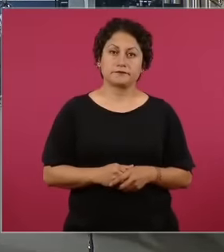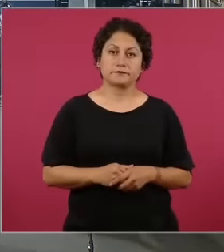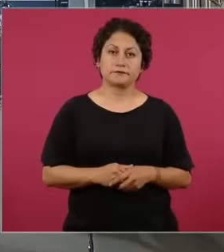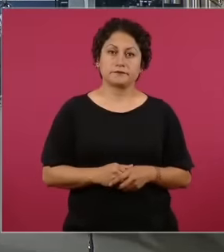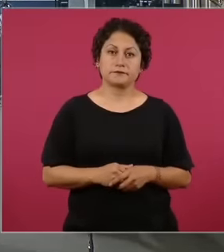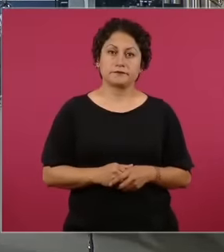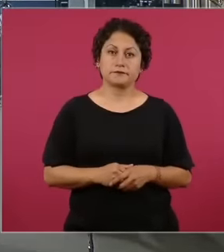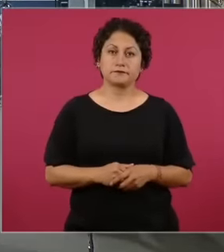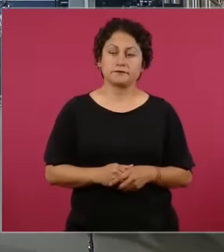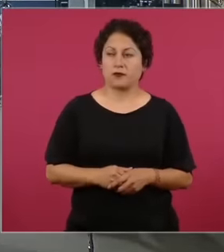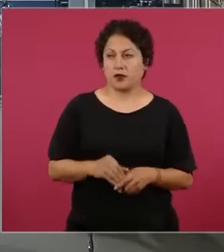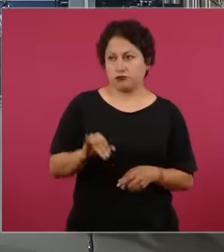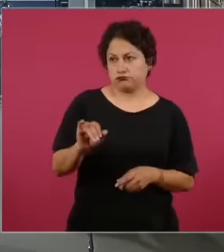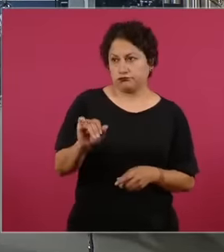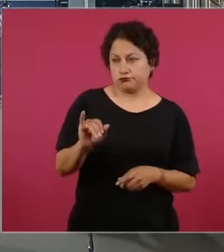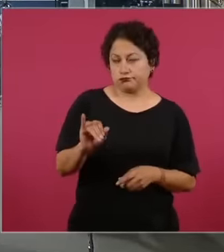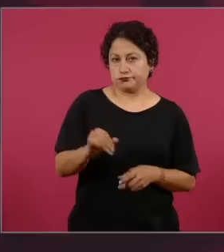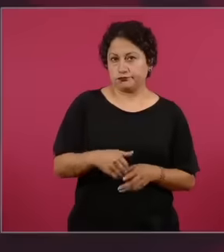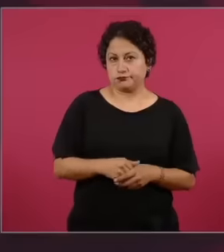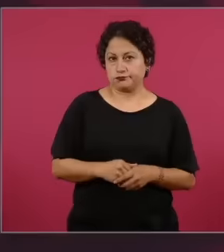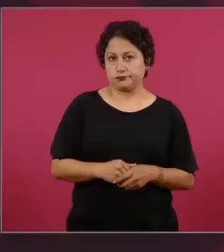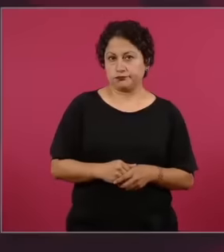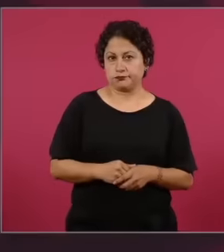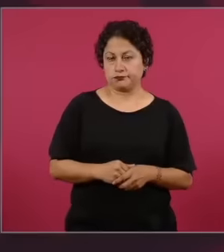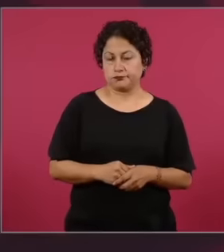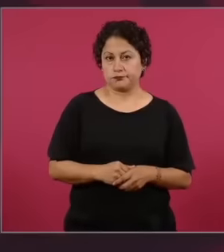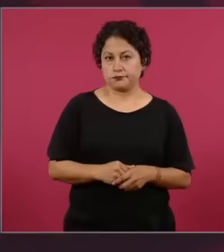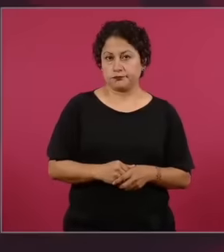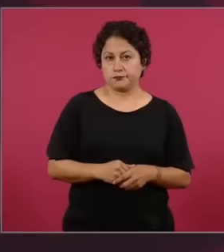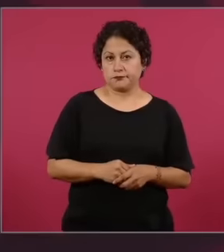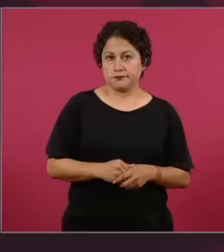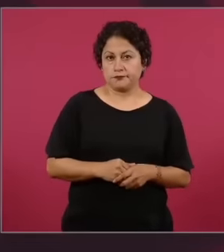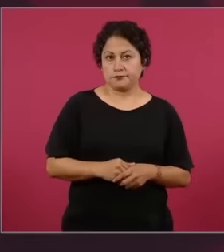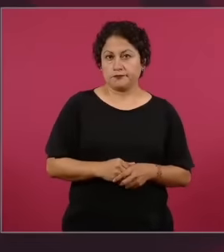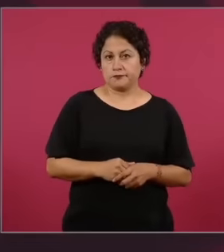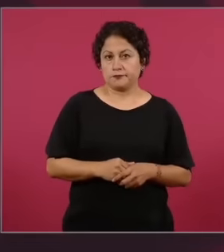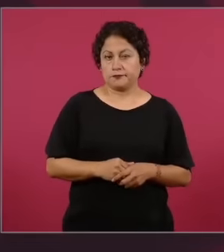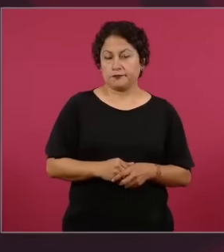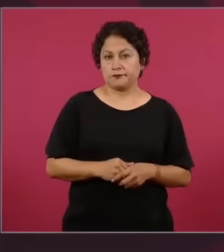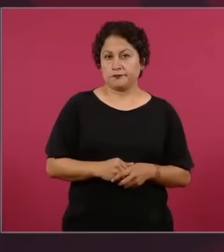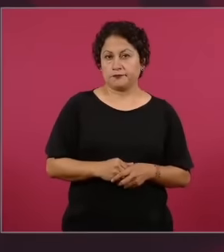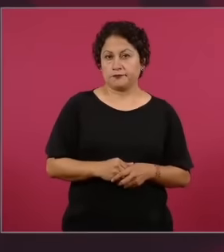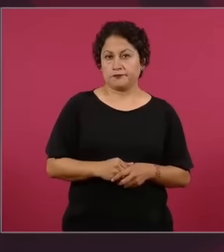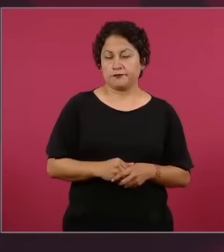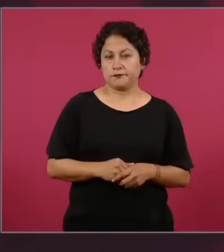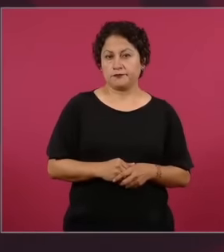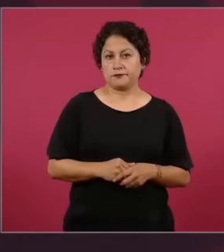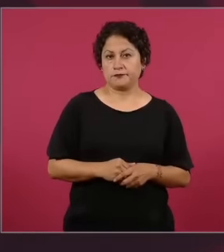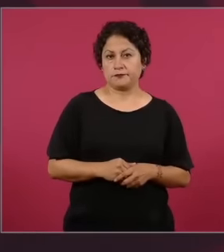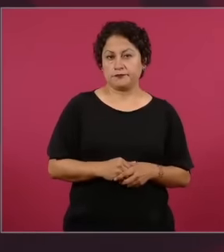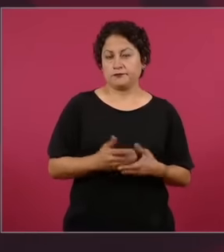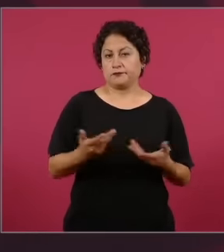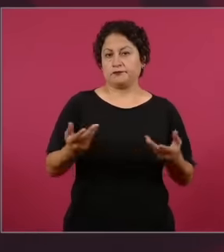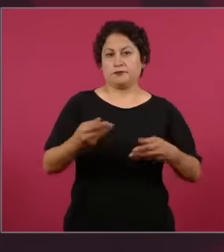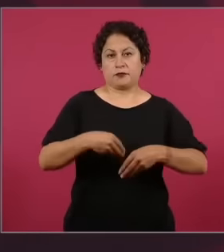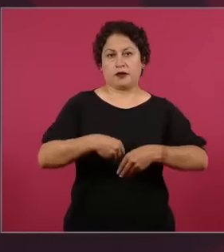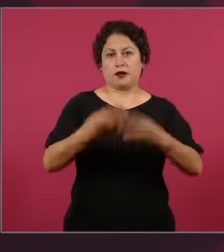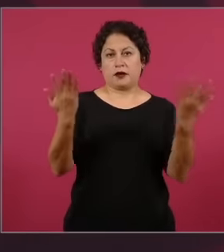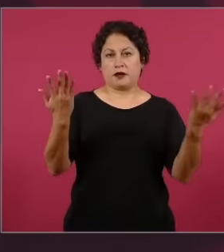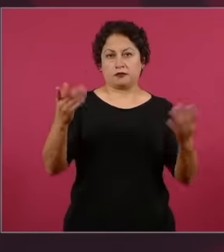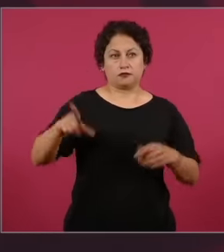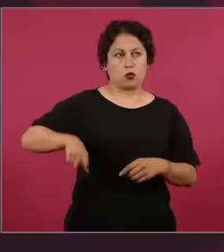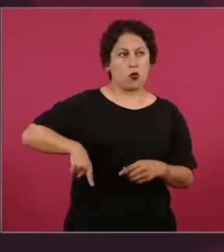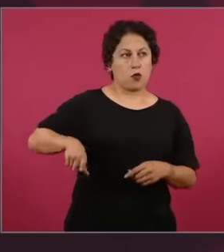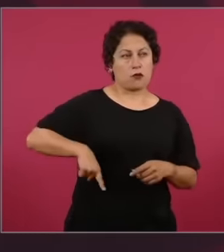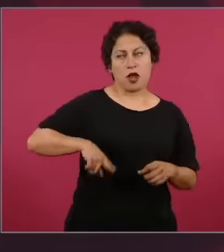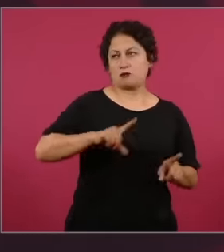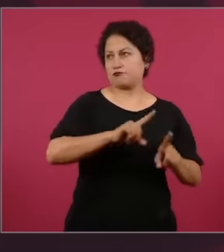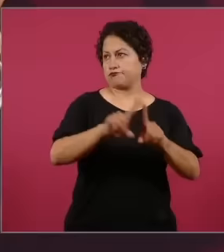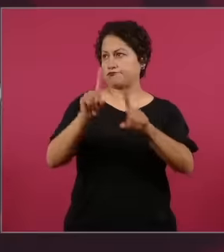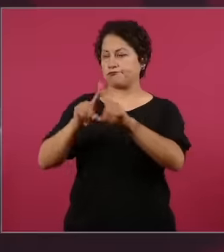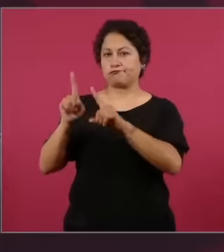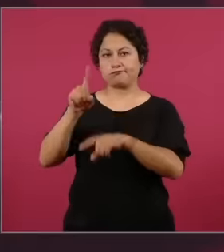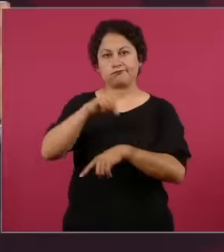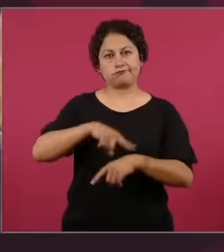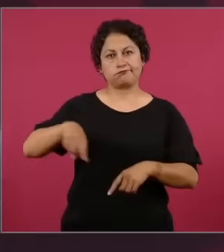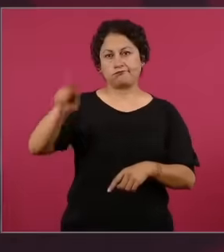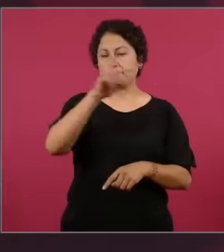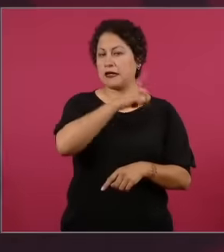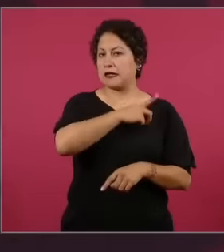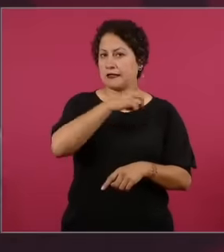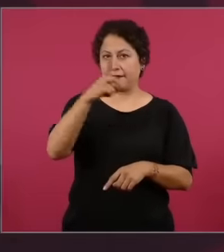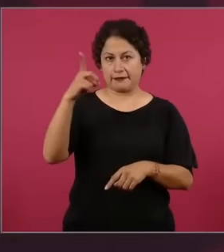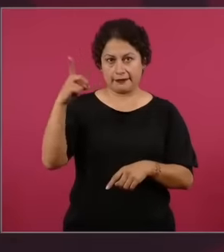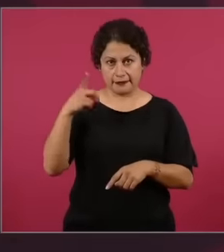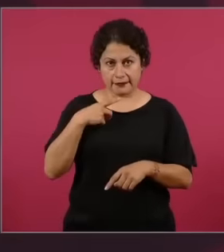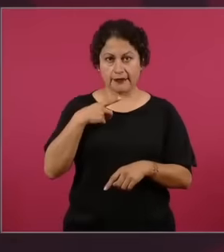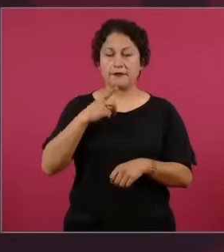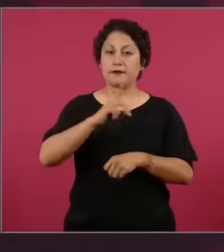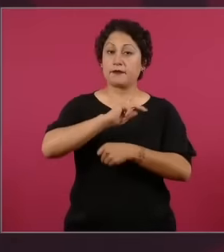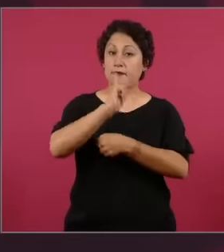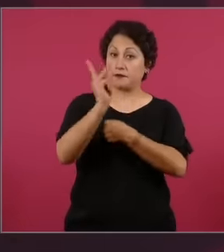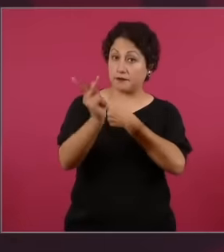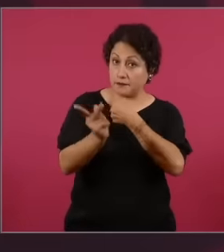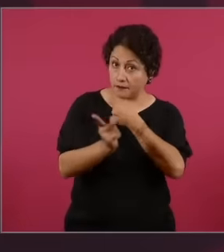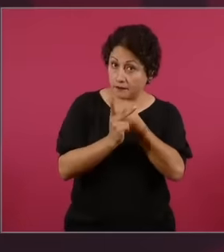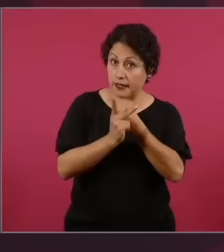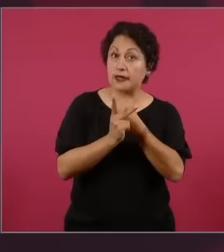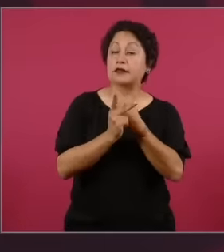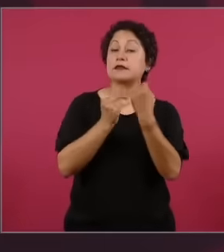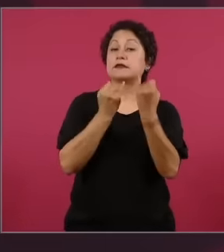Yes, any this government has to defend the sovereignty of its